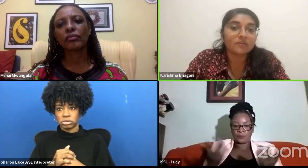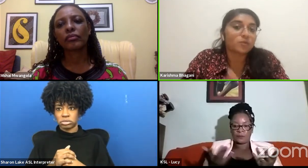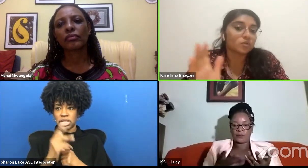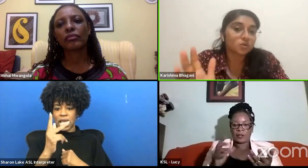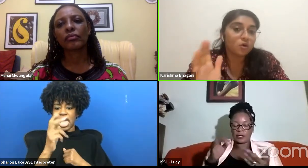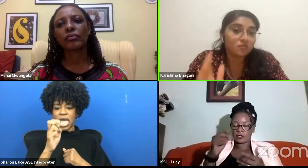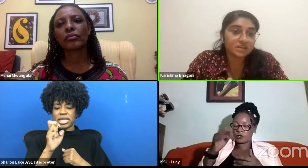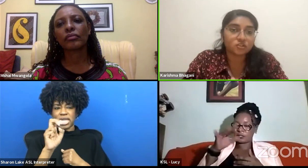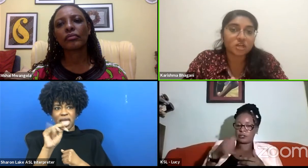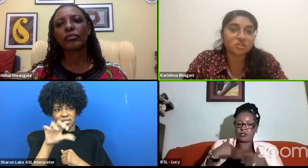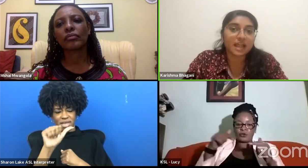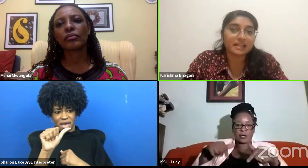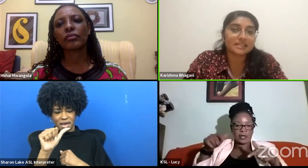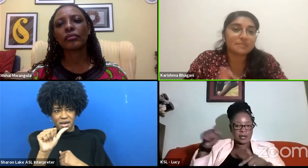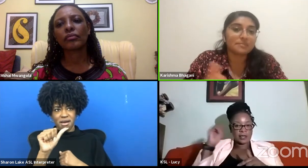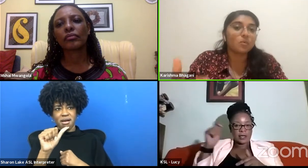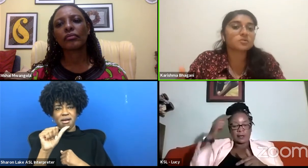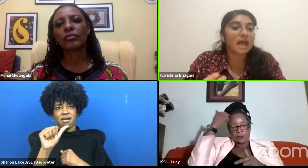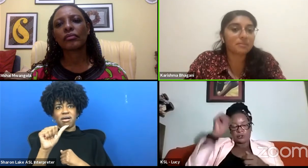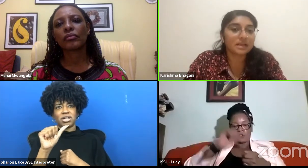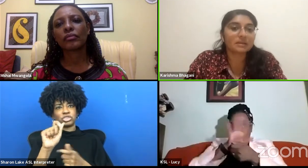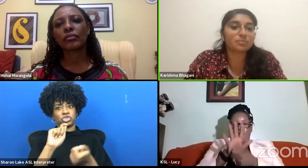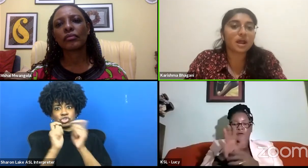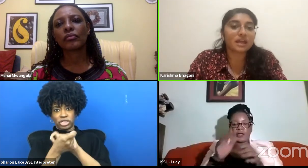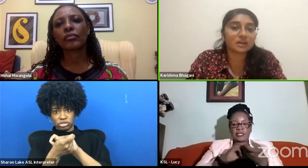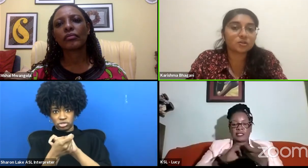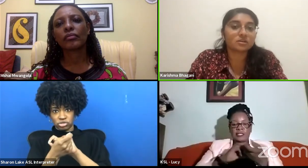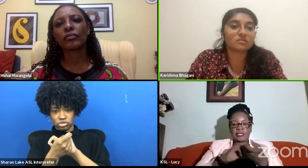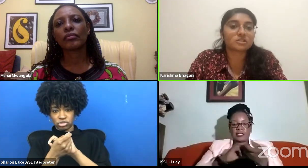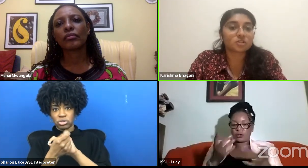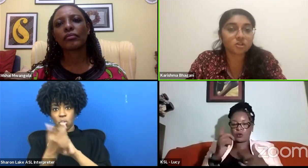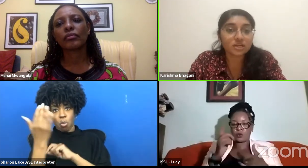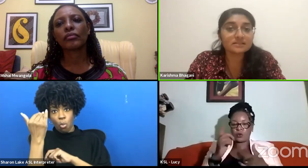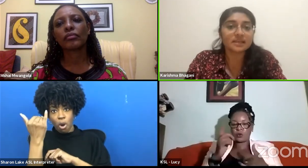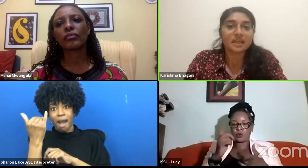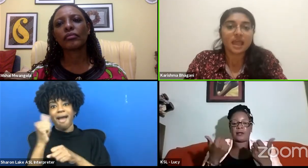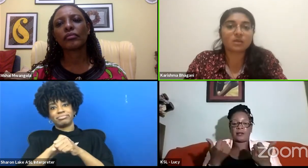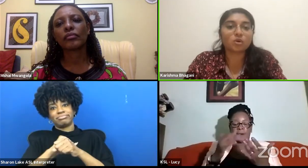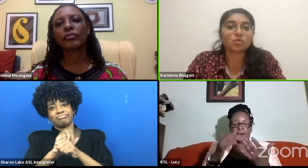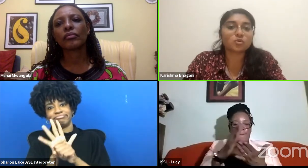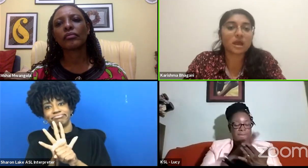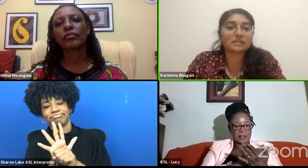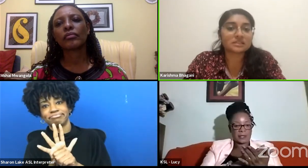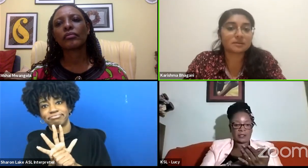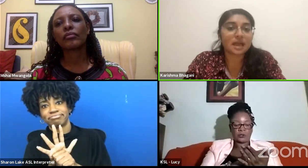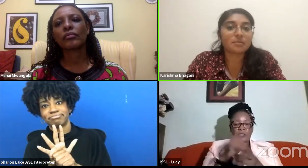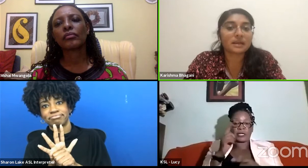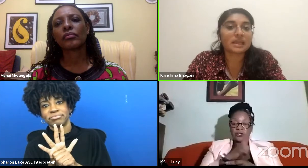Of course, COVID has changed the landscape but what was happening prior to the restrictions and what do you anticipate happening